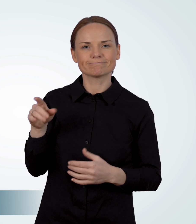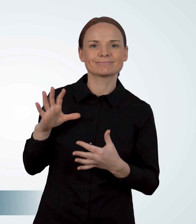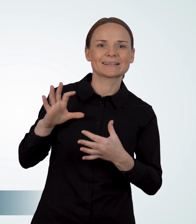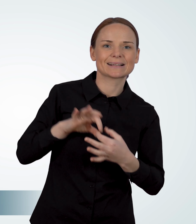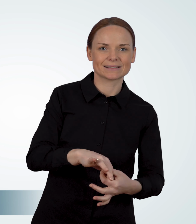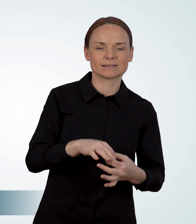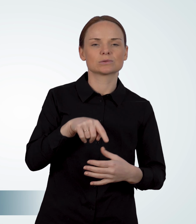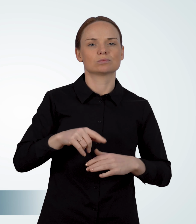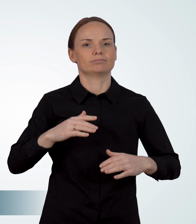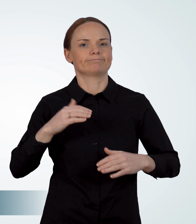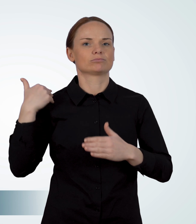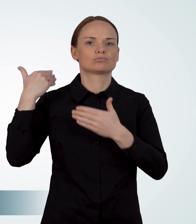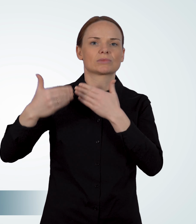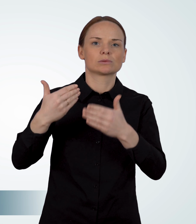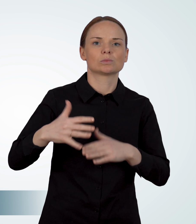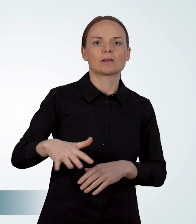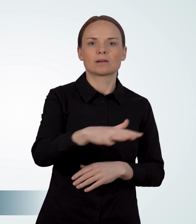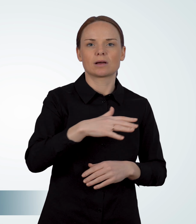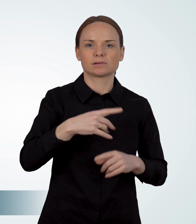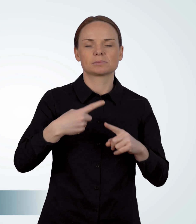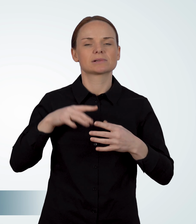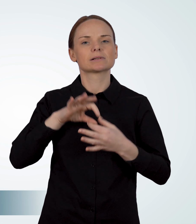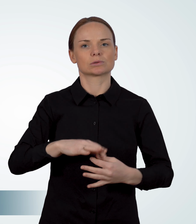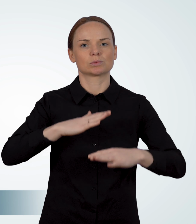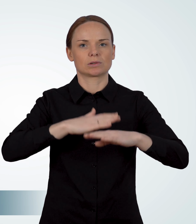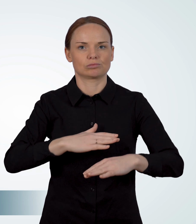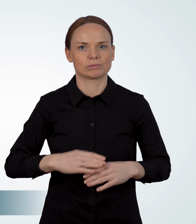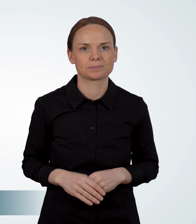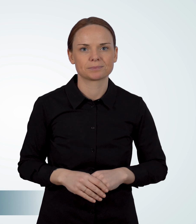It is a link to traditional lands and a connection to Country.